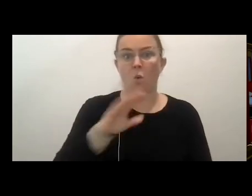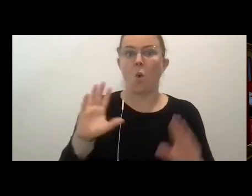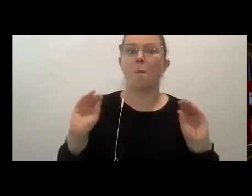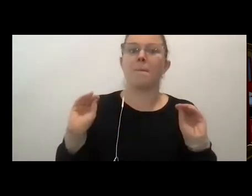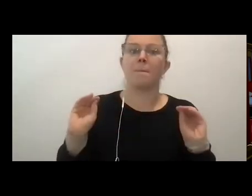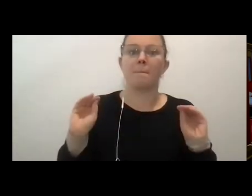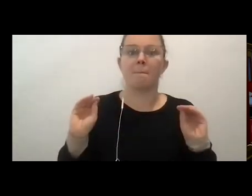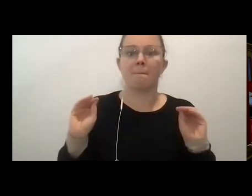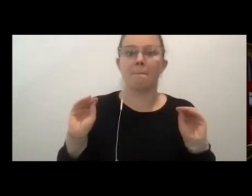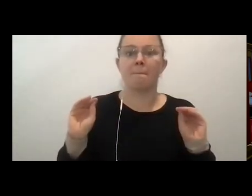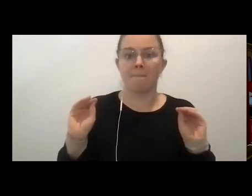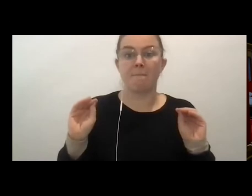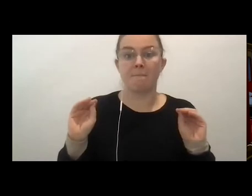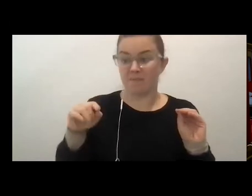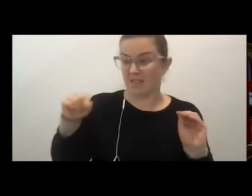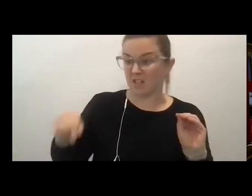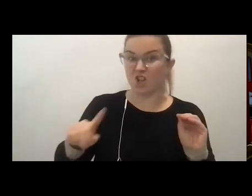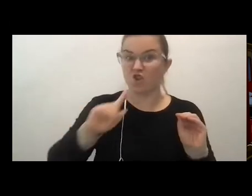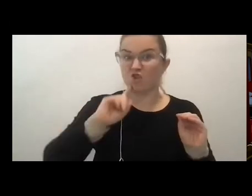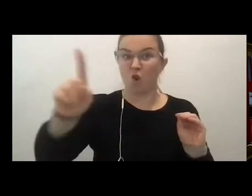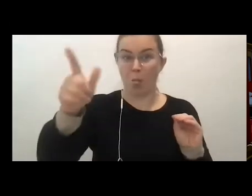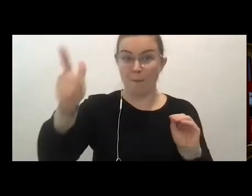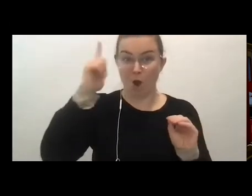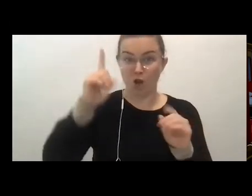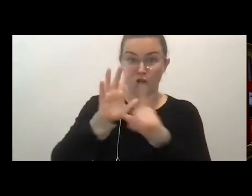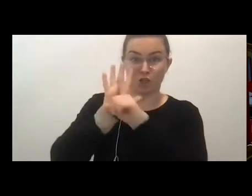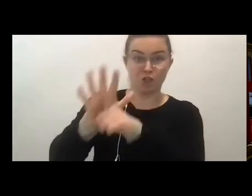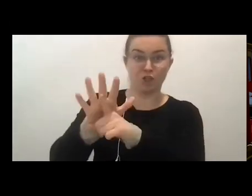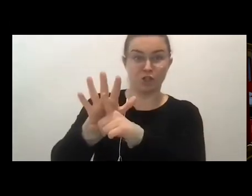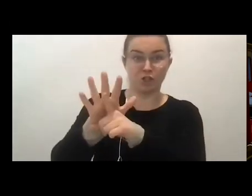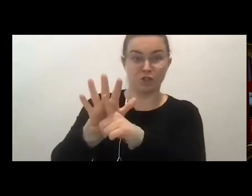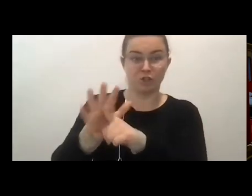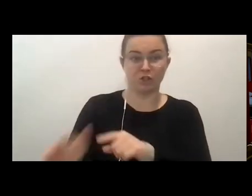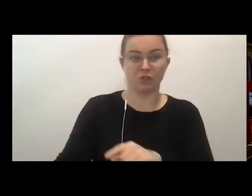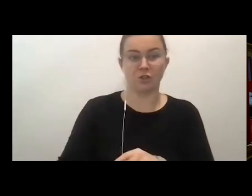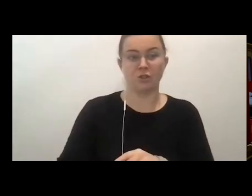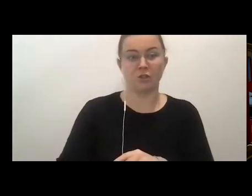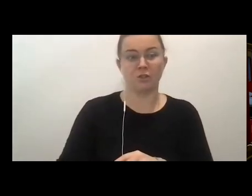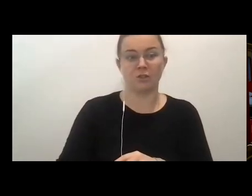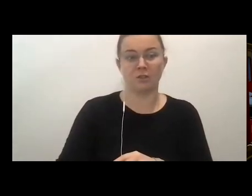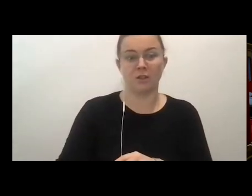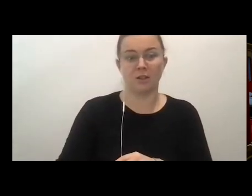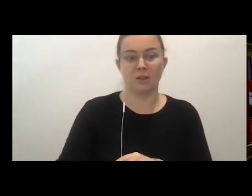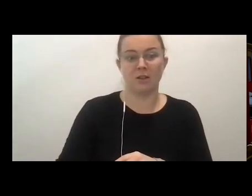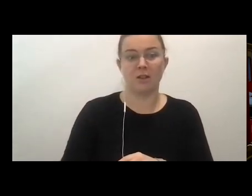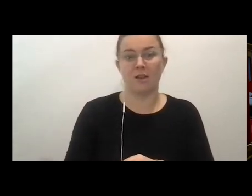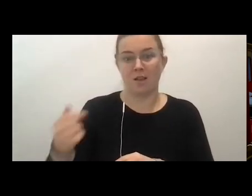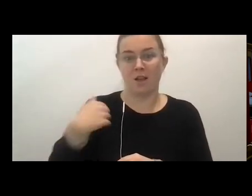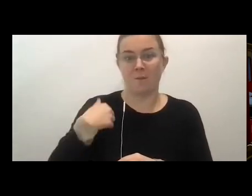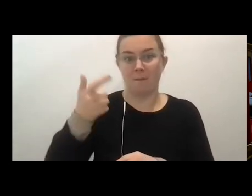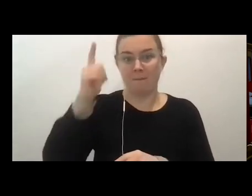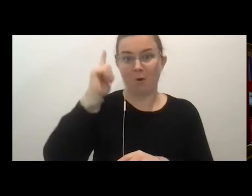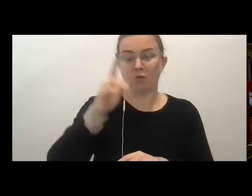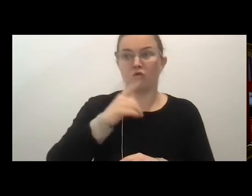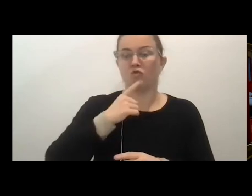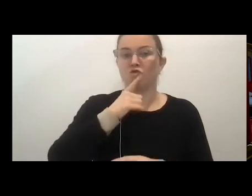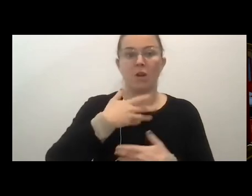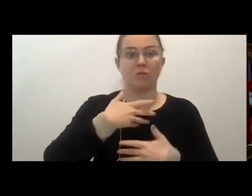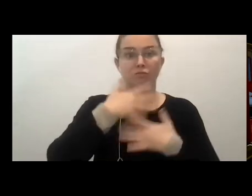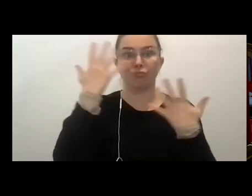She had just told the boss off and my boss went red and he walked out of the room and I was just